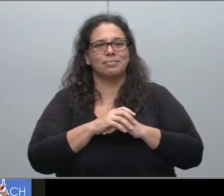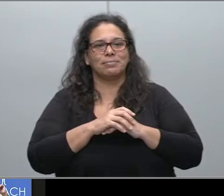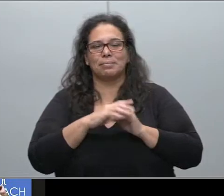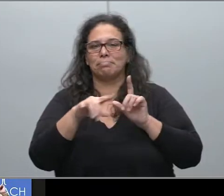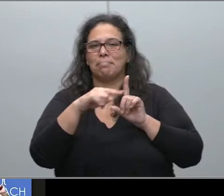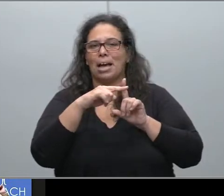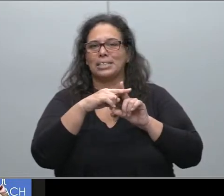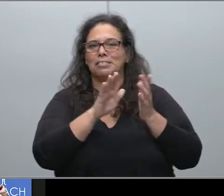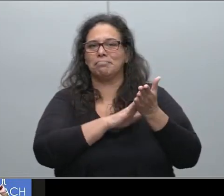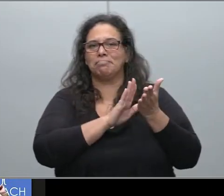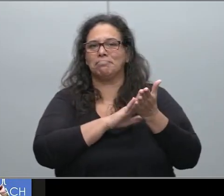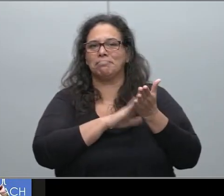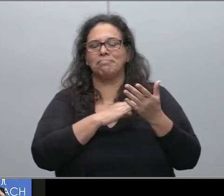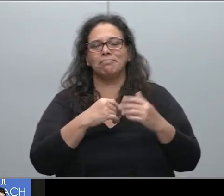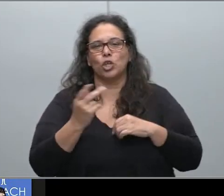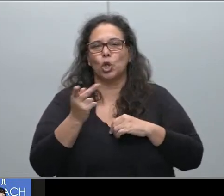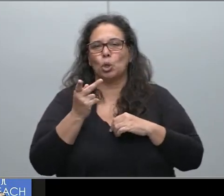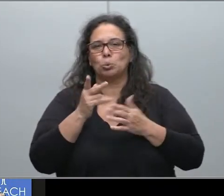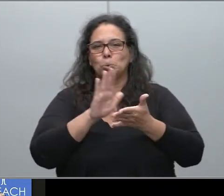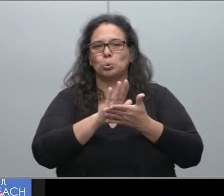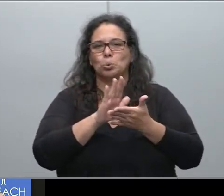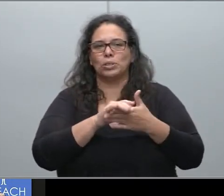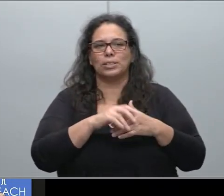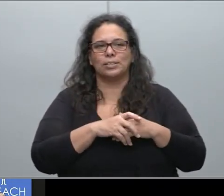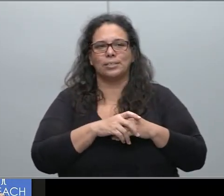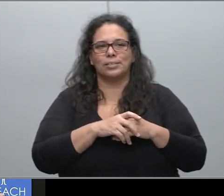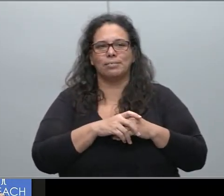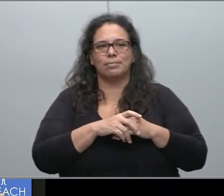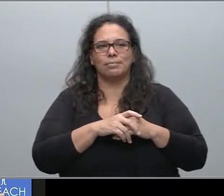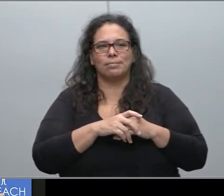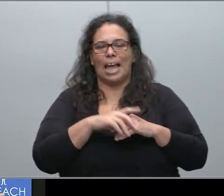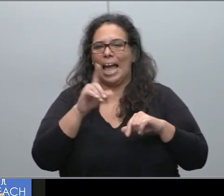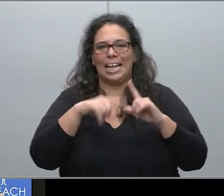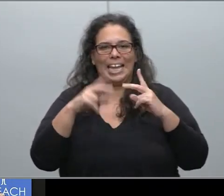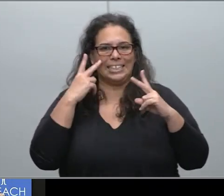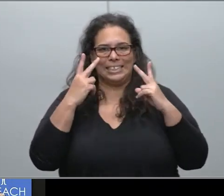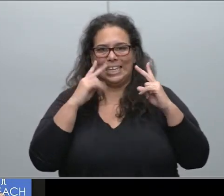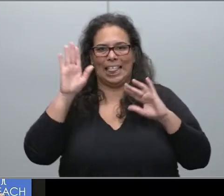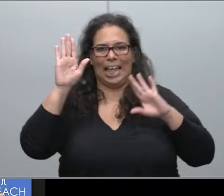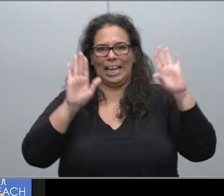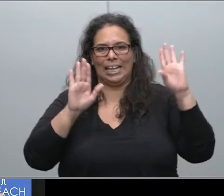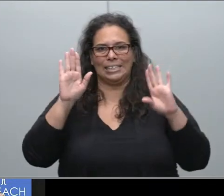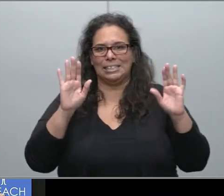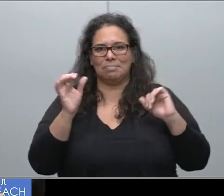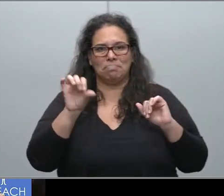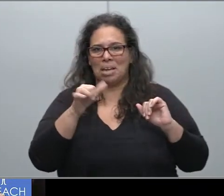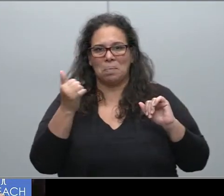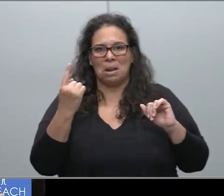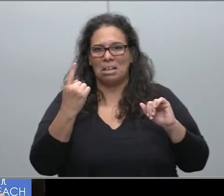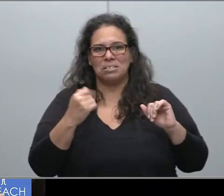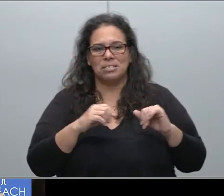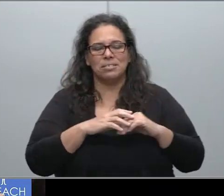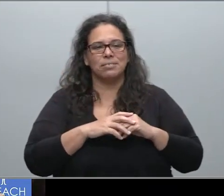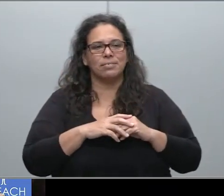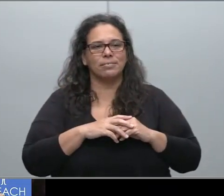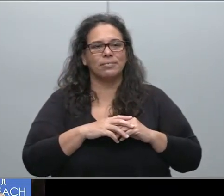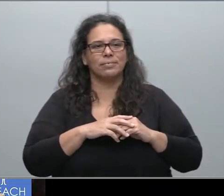on a face, who are we at the end of the day? What mattered to us nowadays?